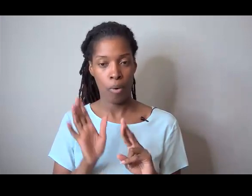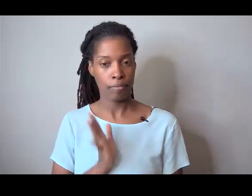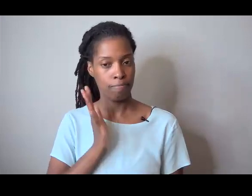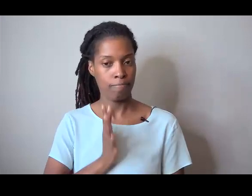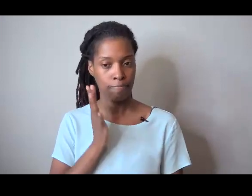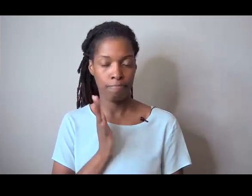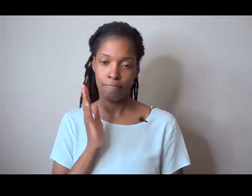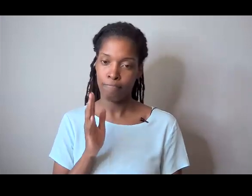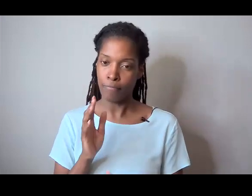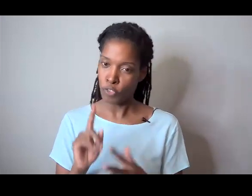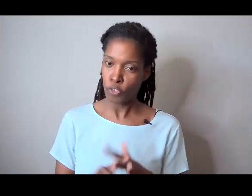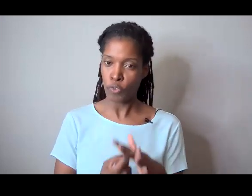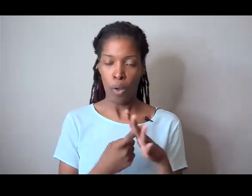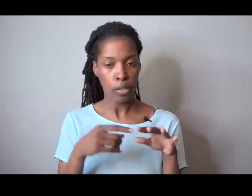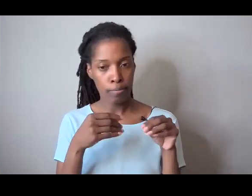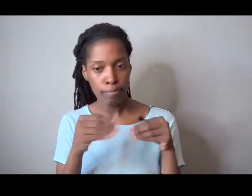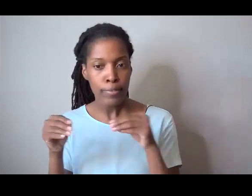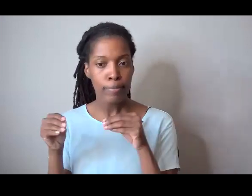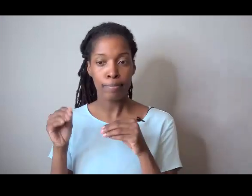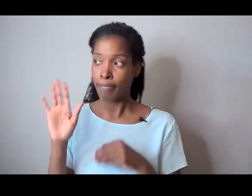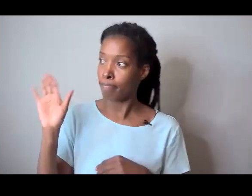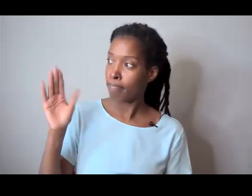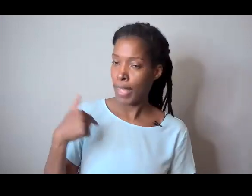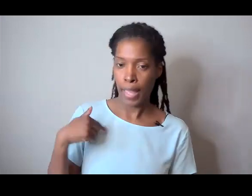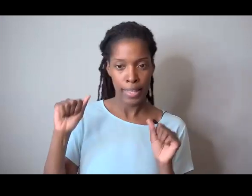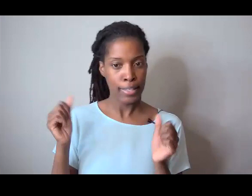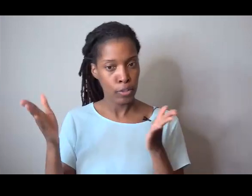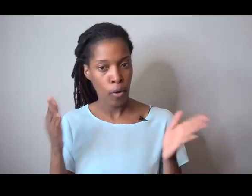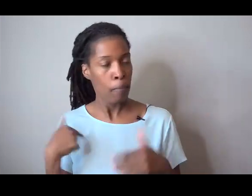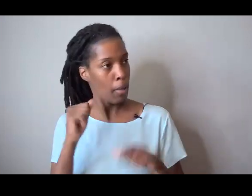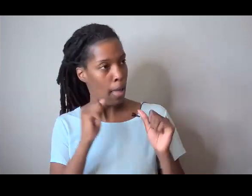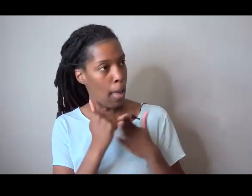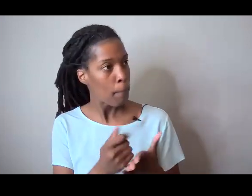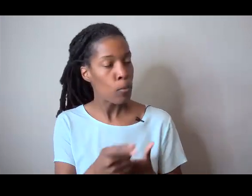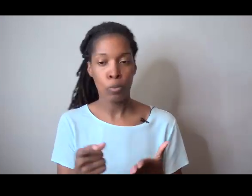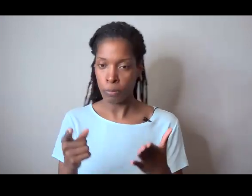put herself out there and start marketing her services and working with clients.